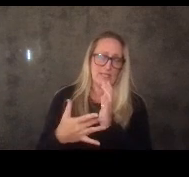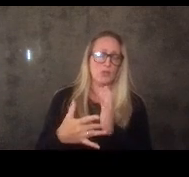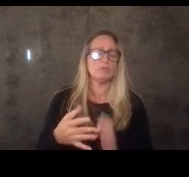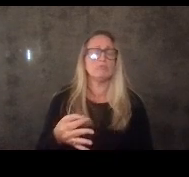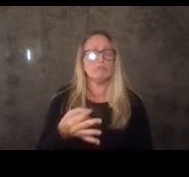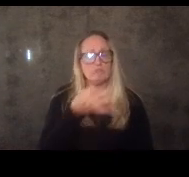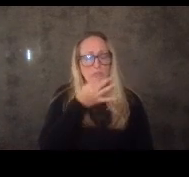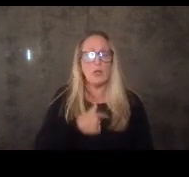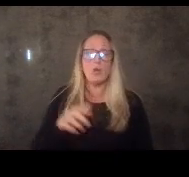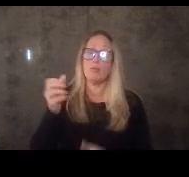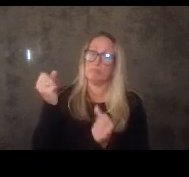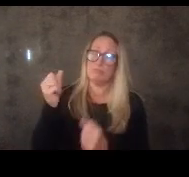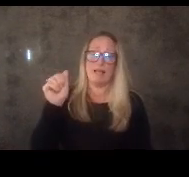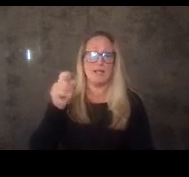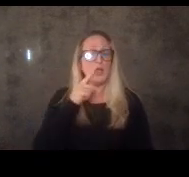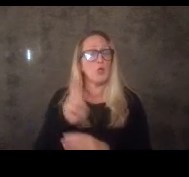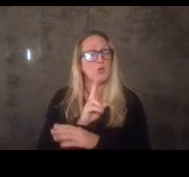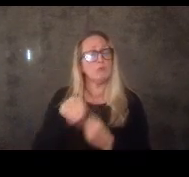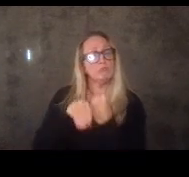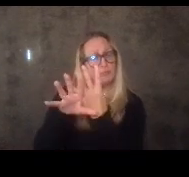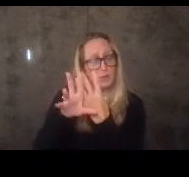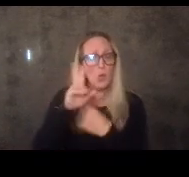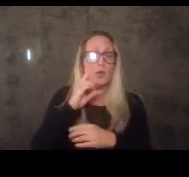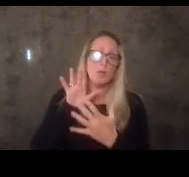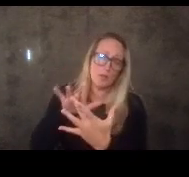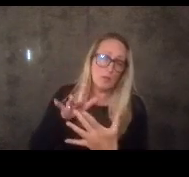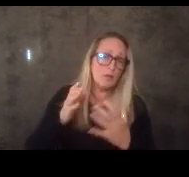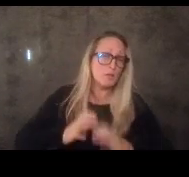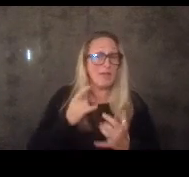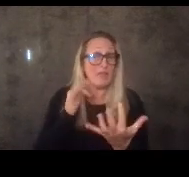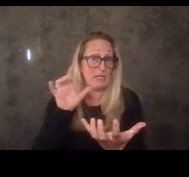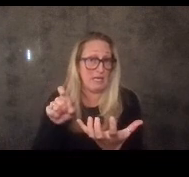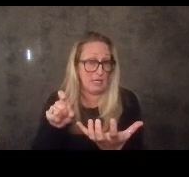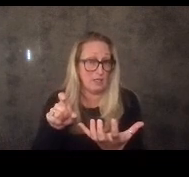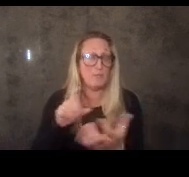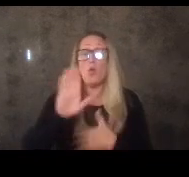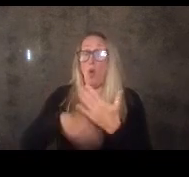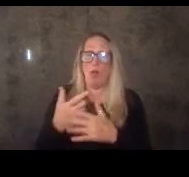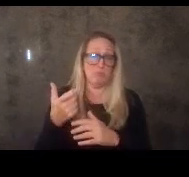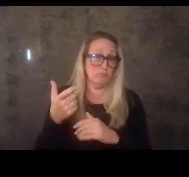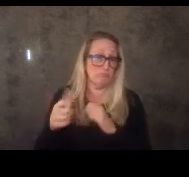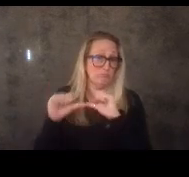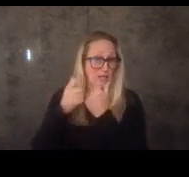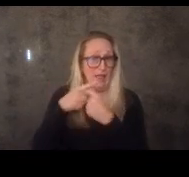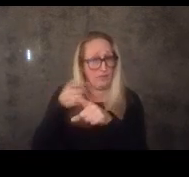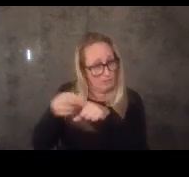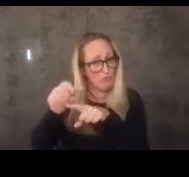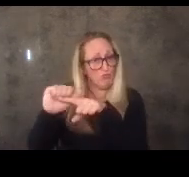and use video phones to connect with customers when desired. All of our agents receive specialized training for how